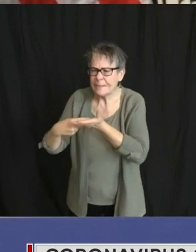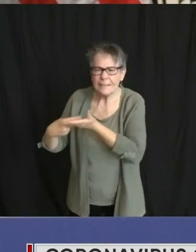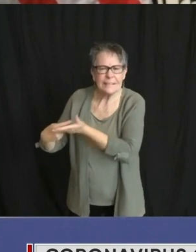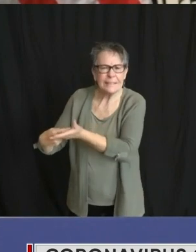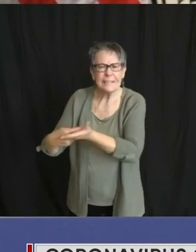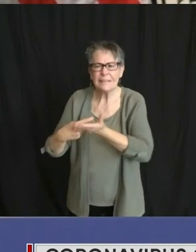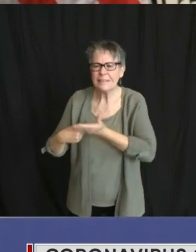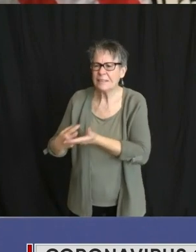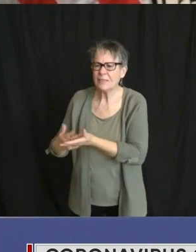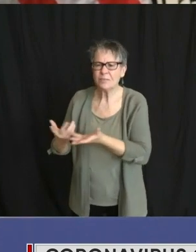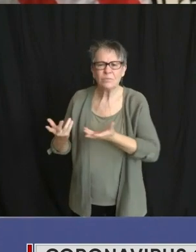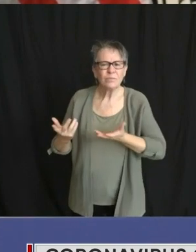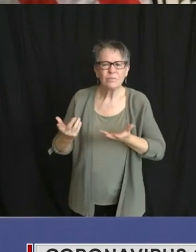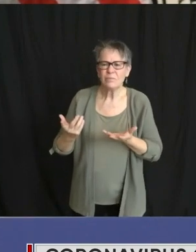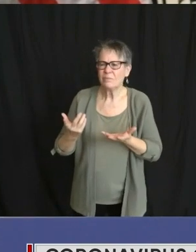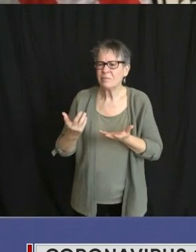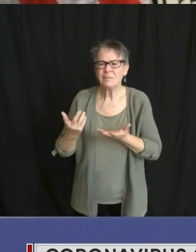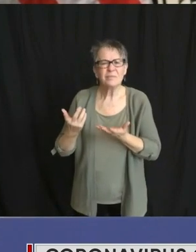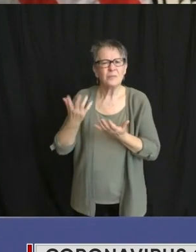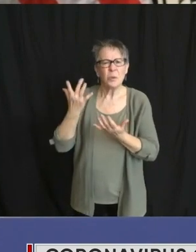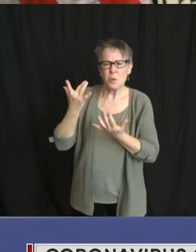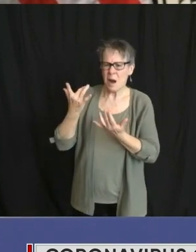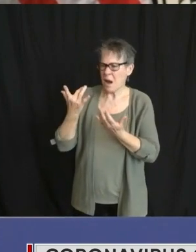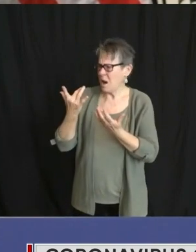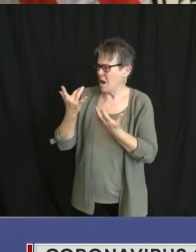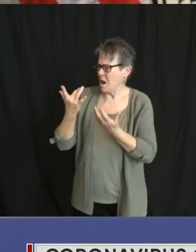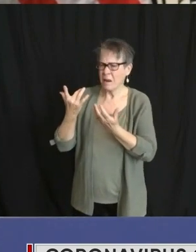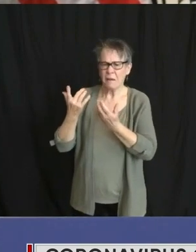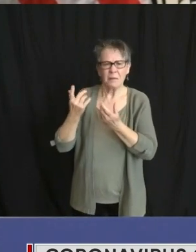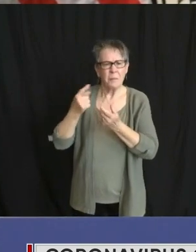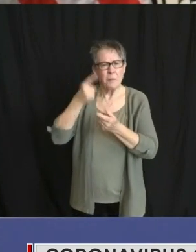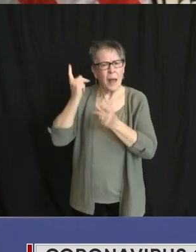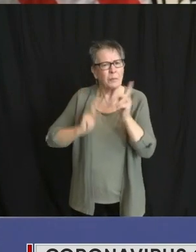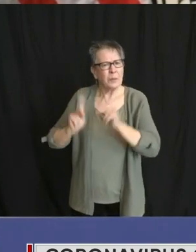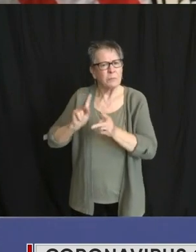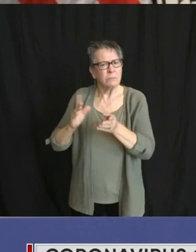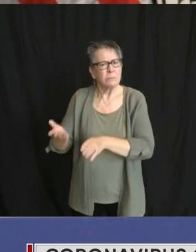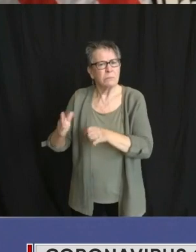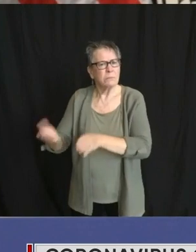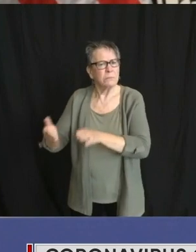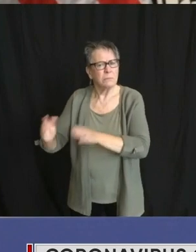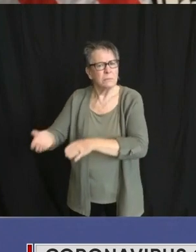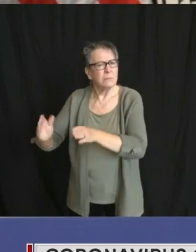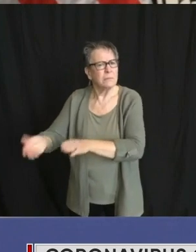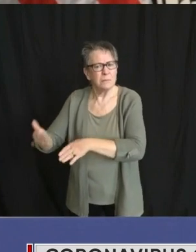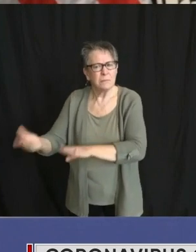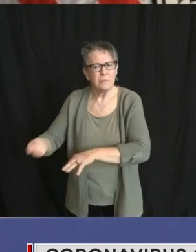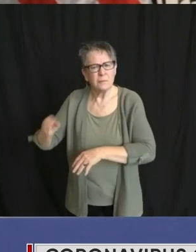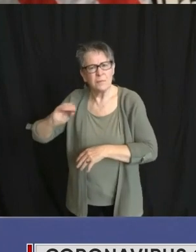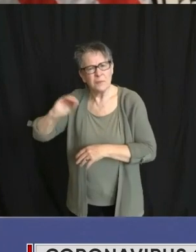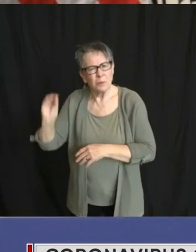COLLEAGUES, WE HAD A VERY GOOD DISCUSSION. THE FACT OF THE MATTER, THE